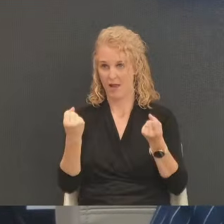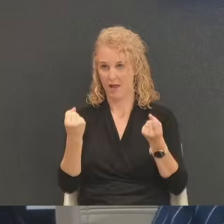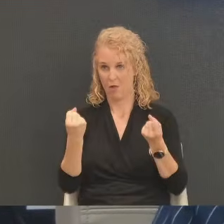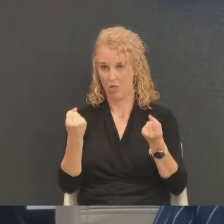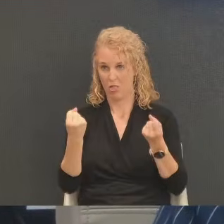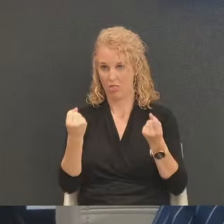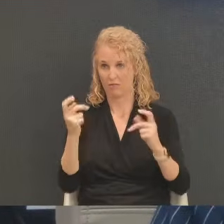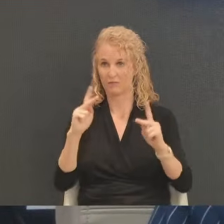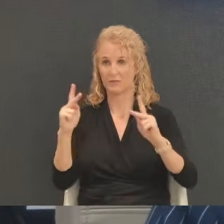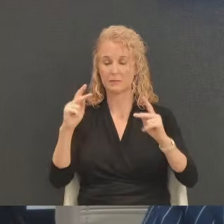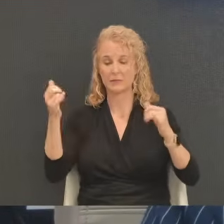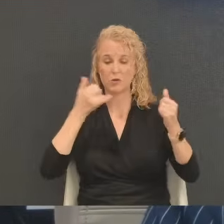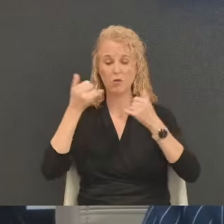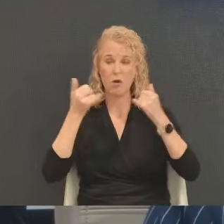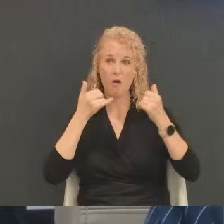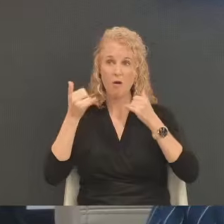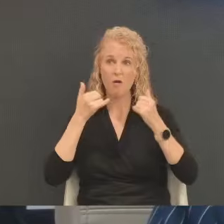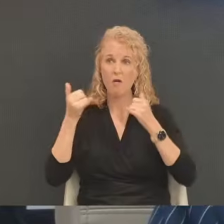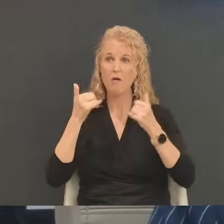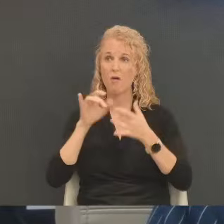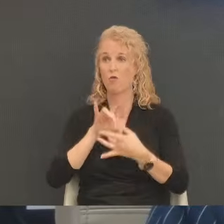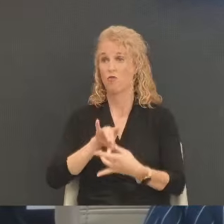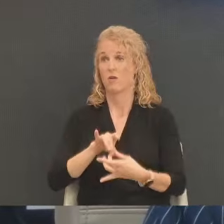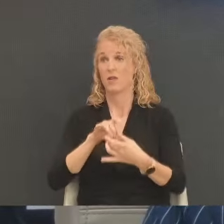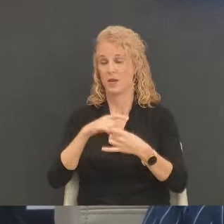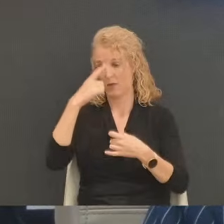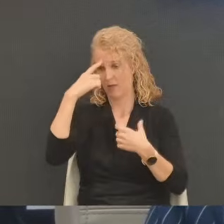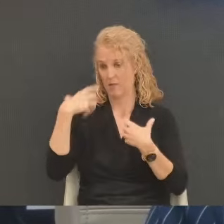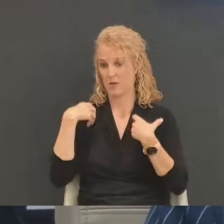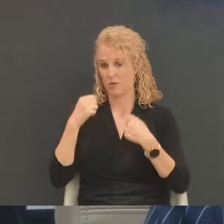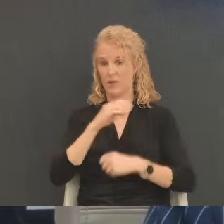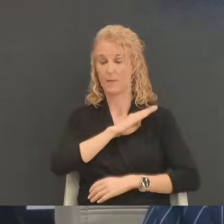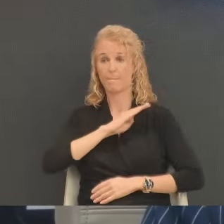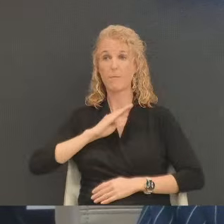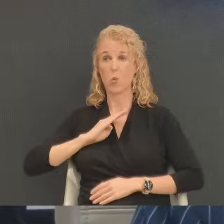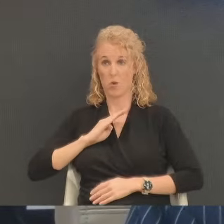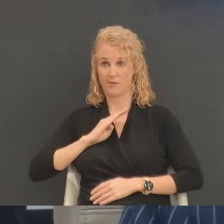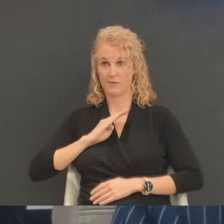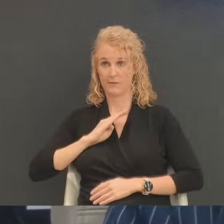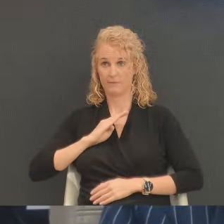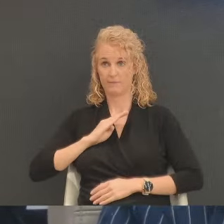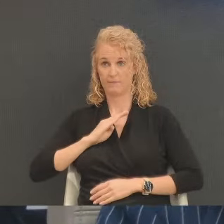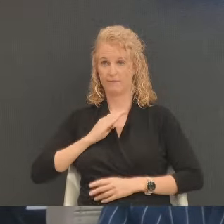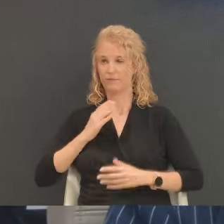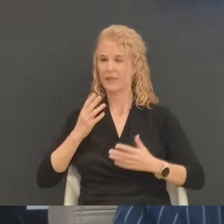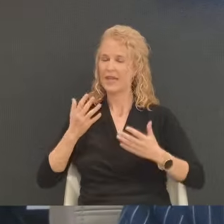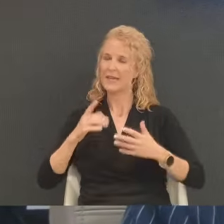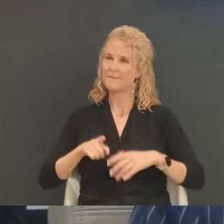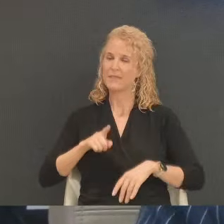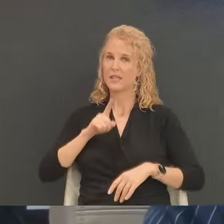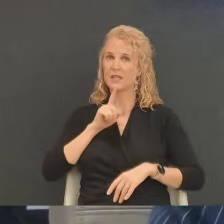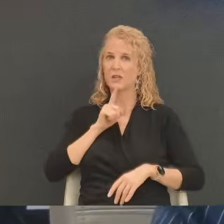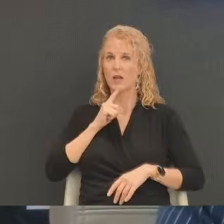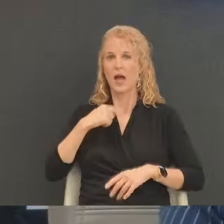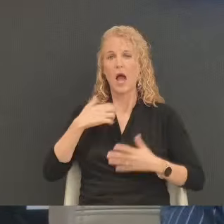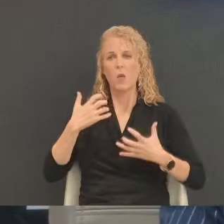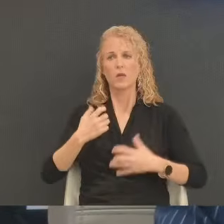calls regarding the mental health board and I want to get a better understanding of what is